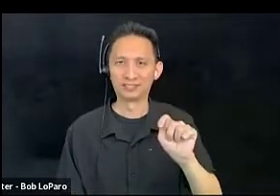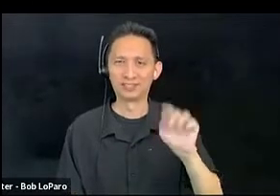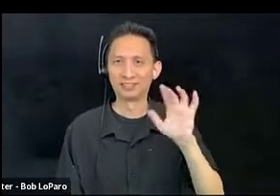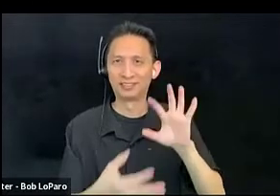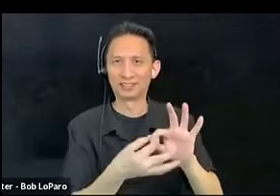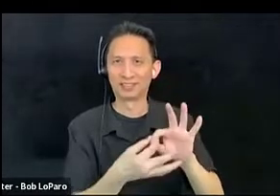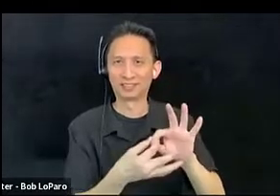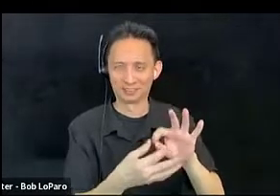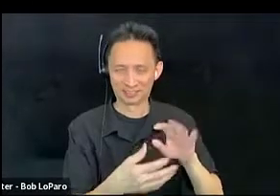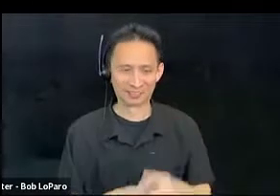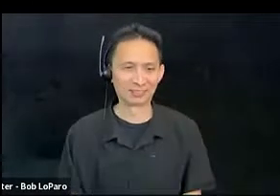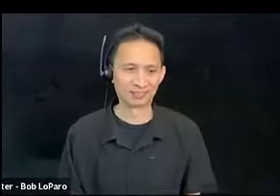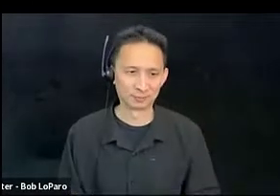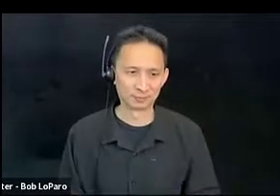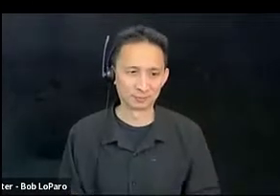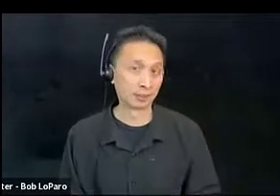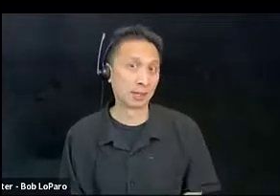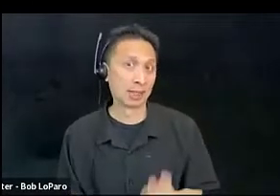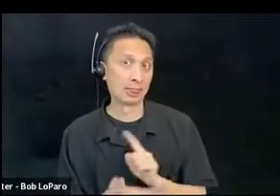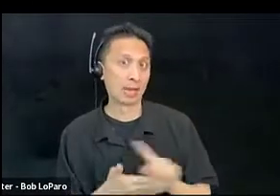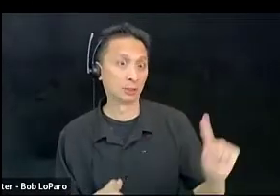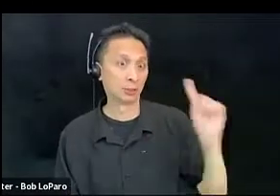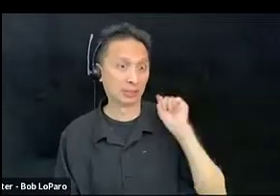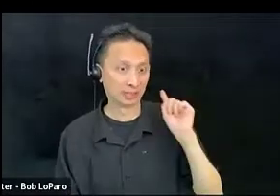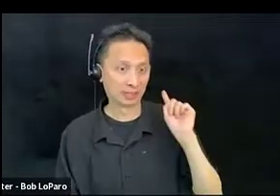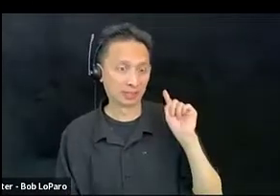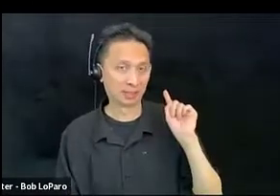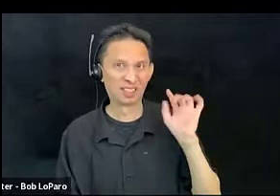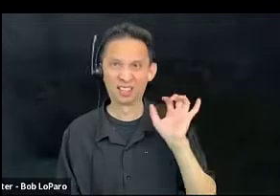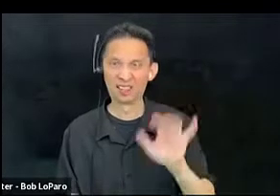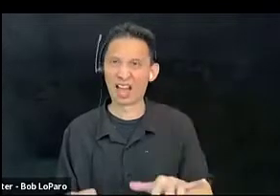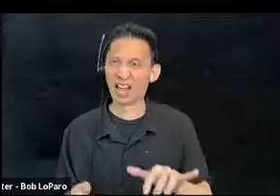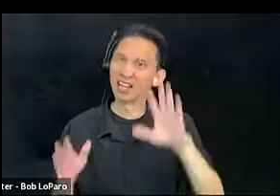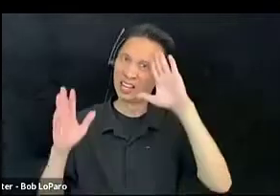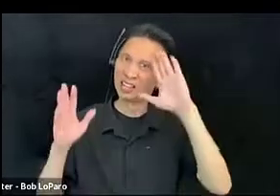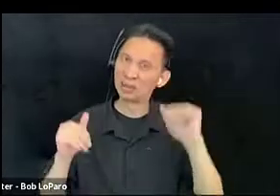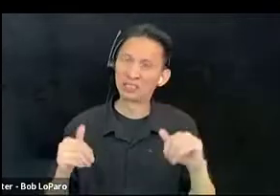was that you should expect that at around four to five on the CVI range,